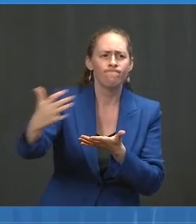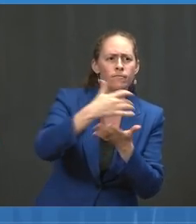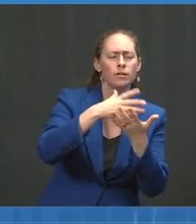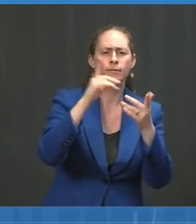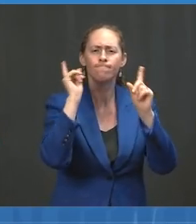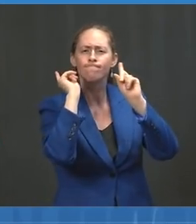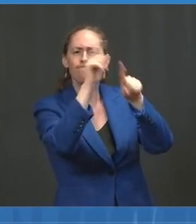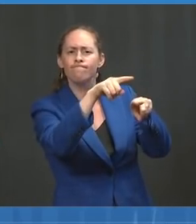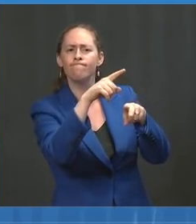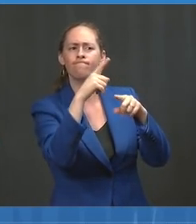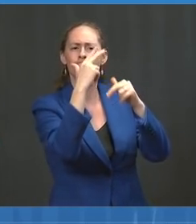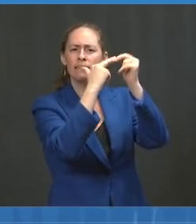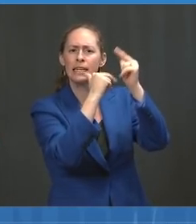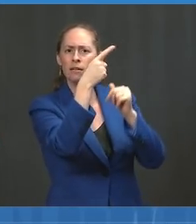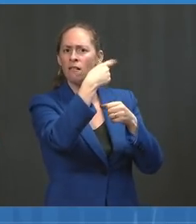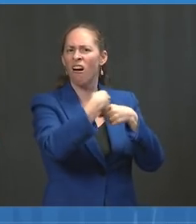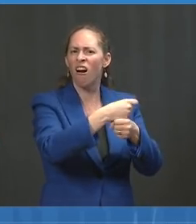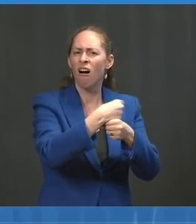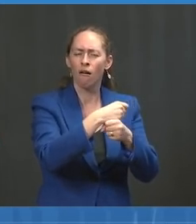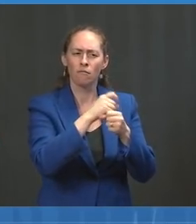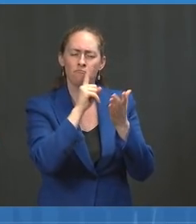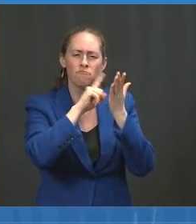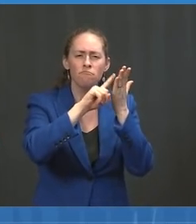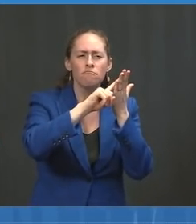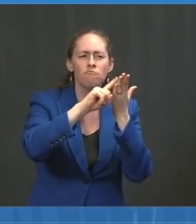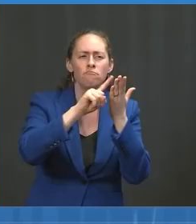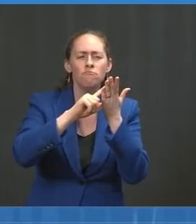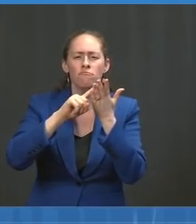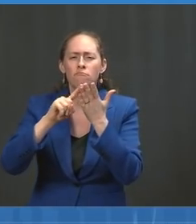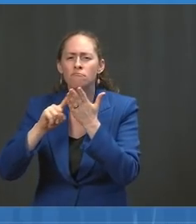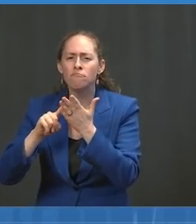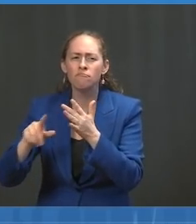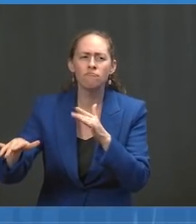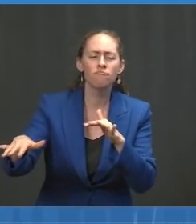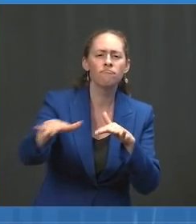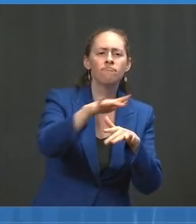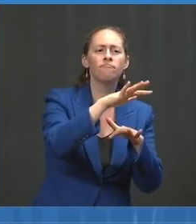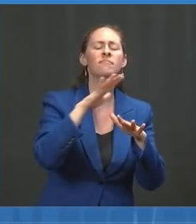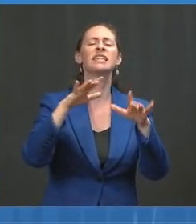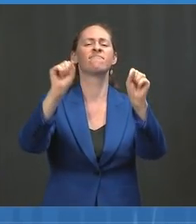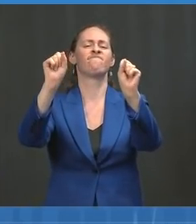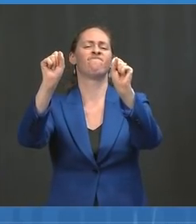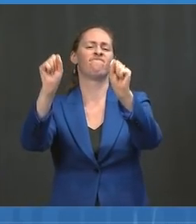After all that, the Pfizer vaccine passed the FDA's rigorous review -- yet another reason to feel confident